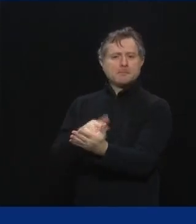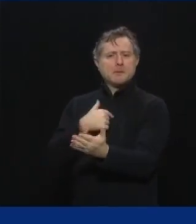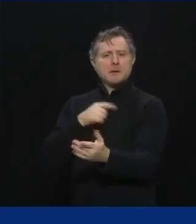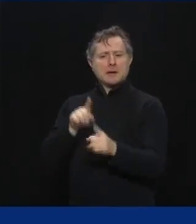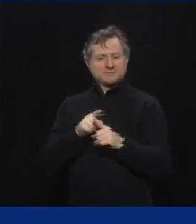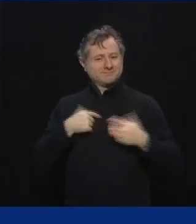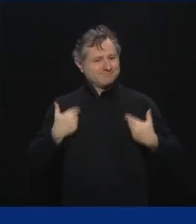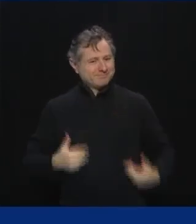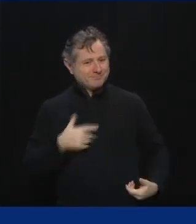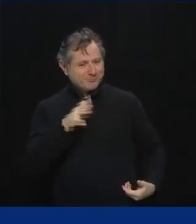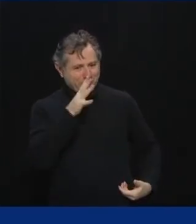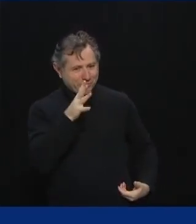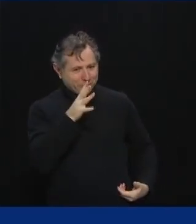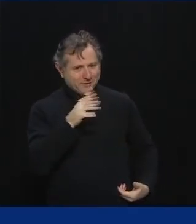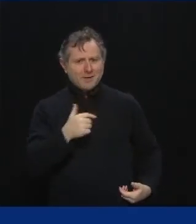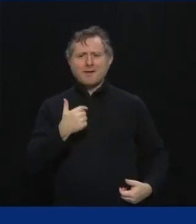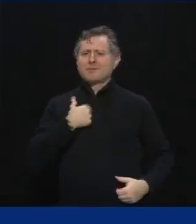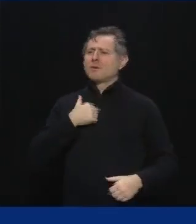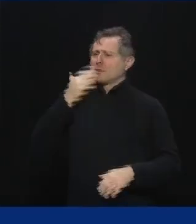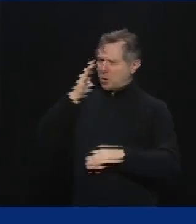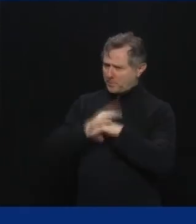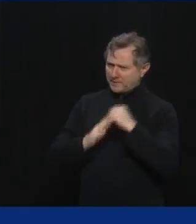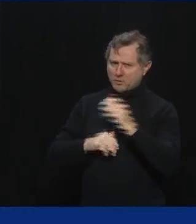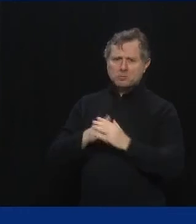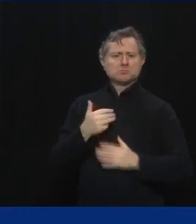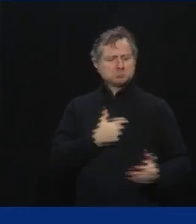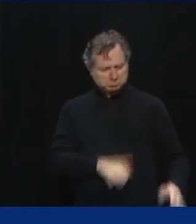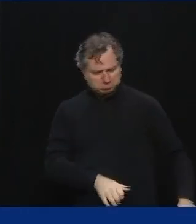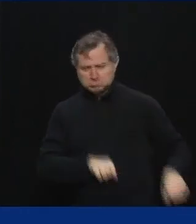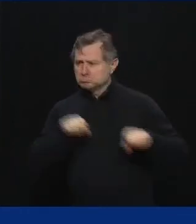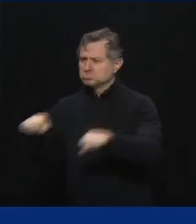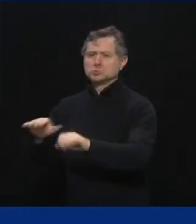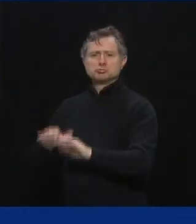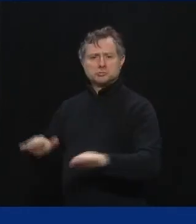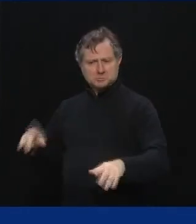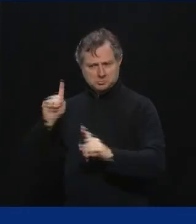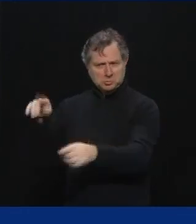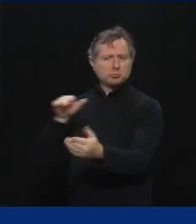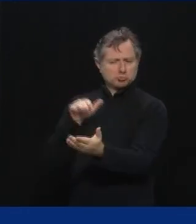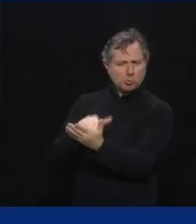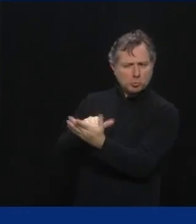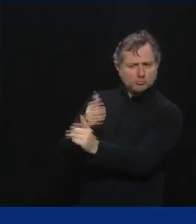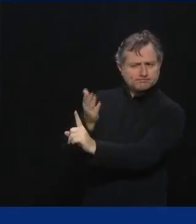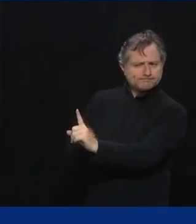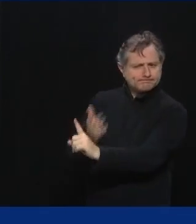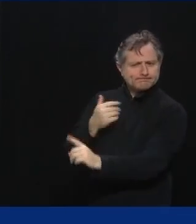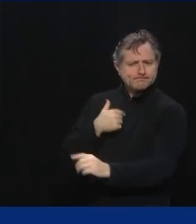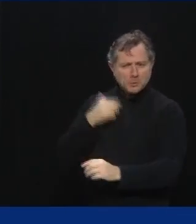SITES. WE ARE ALREADY PREPARING FOR THIS. BUT I ALSO AM A MOM. I KNOW I'M GETTING MORE